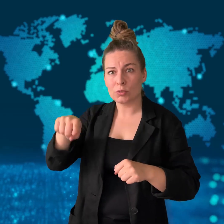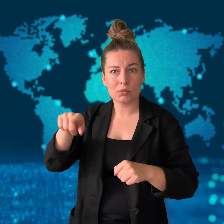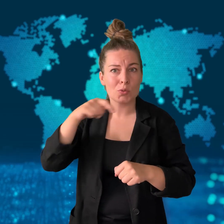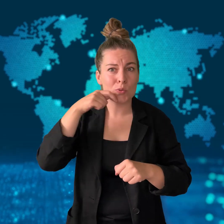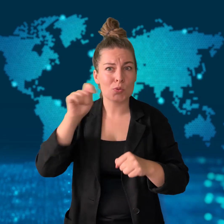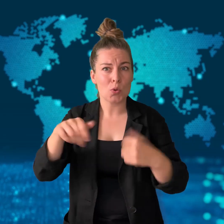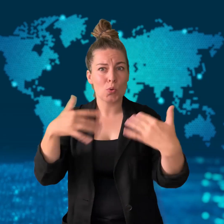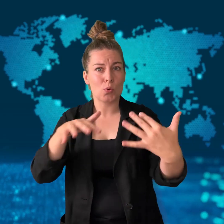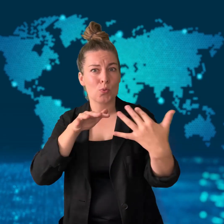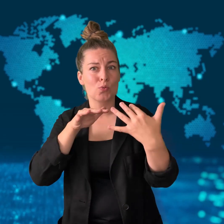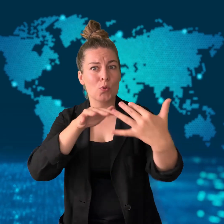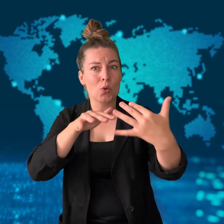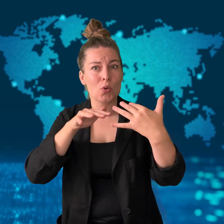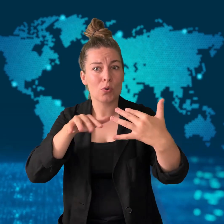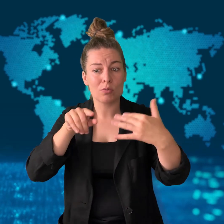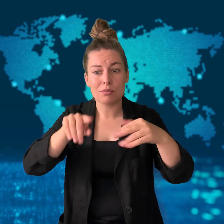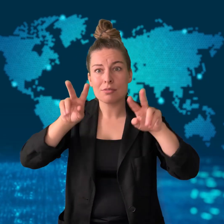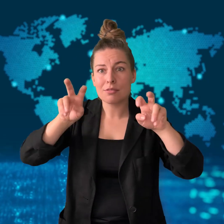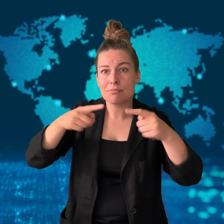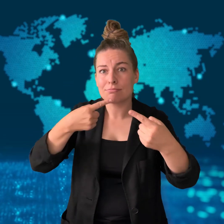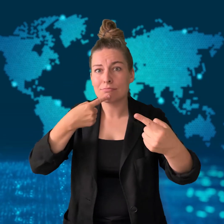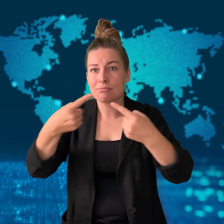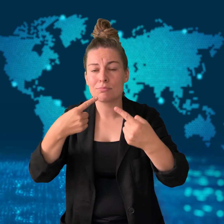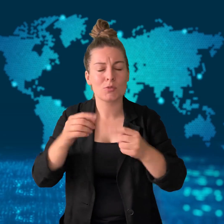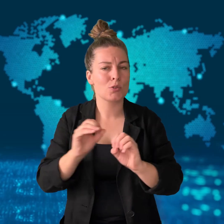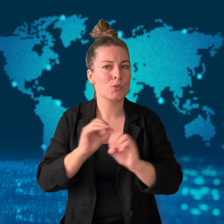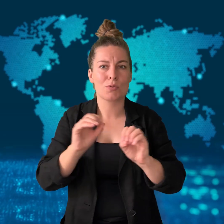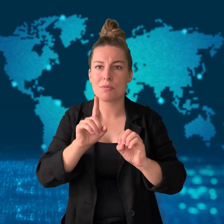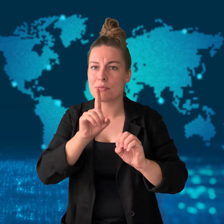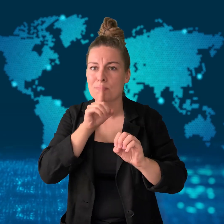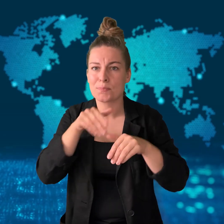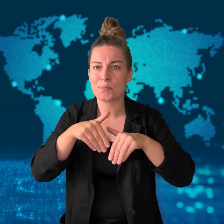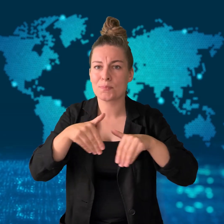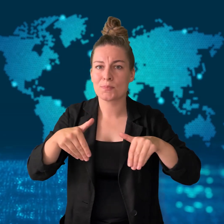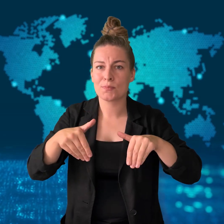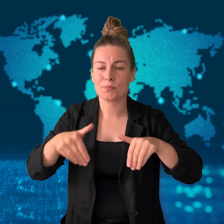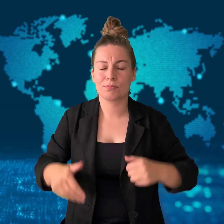and the current fighting that continues in the Ukraine.